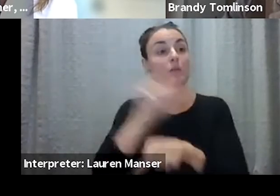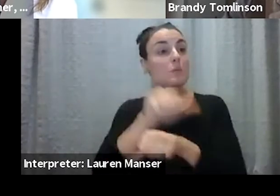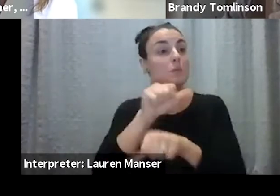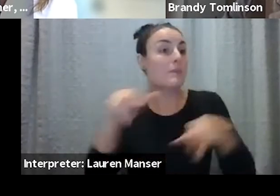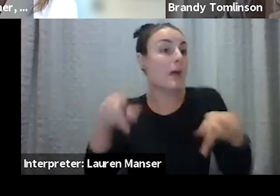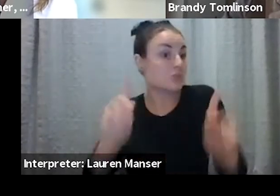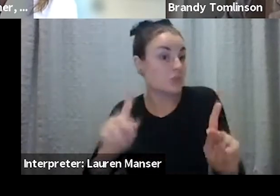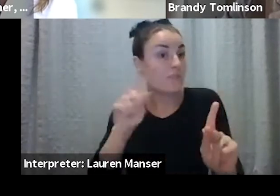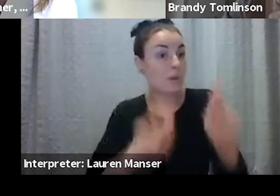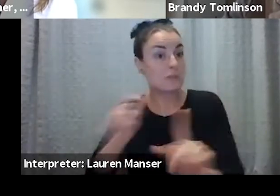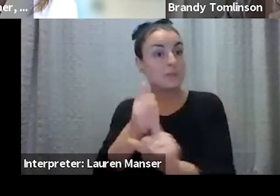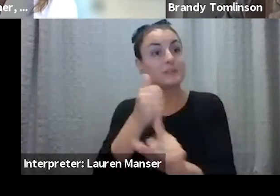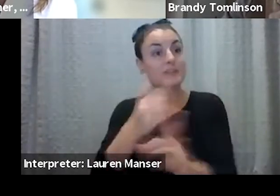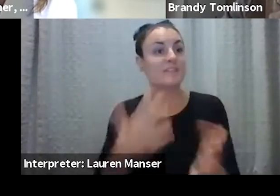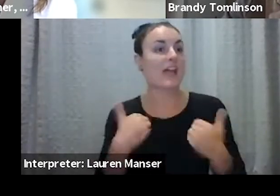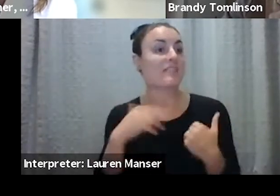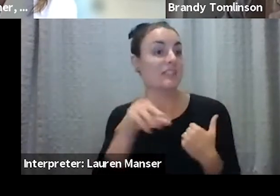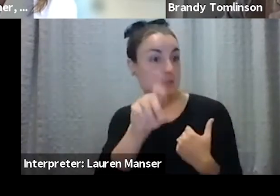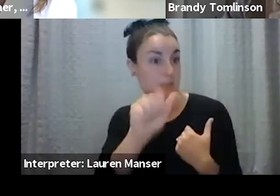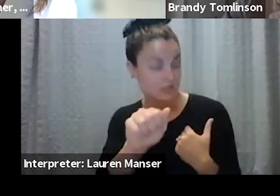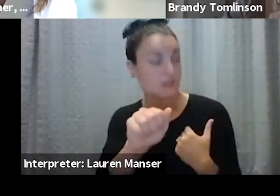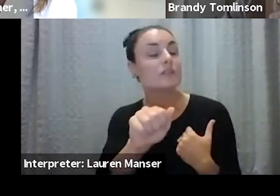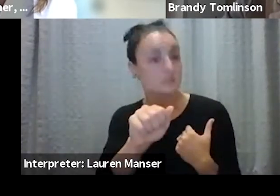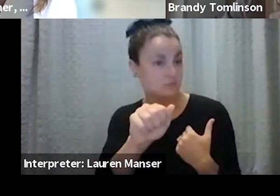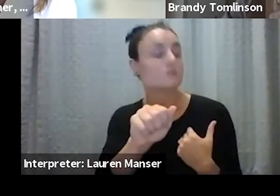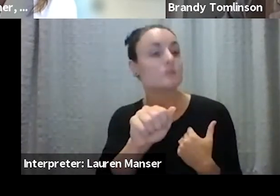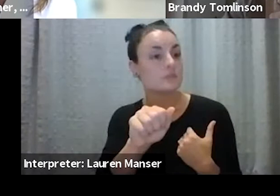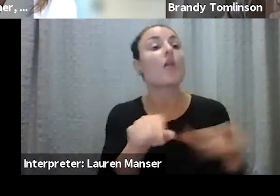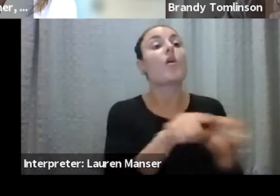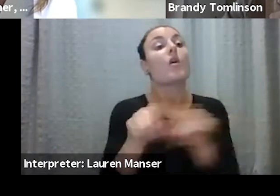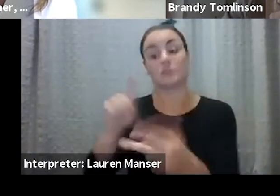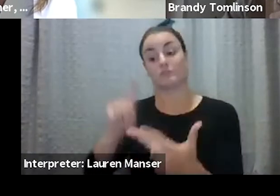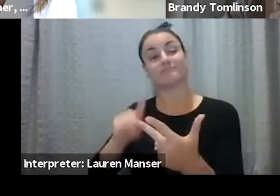And John shared his lived experiences as a quadruple amputee.